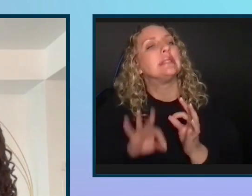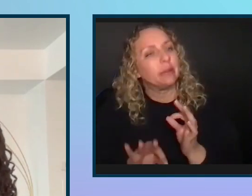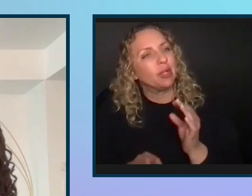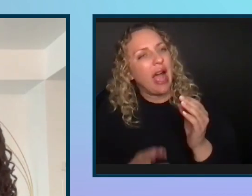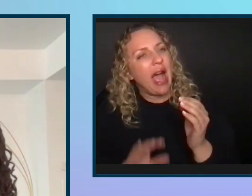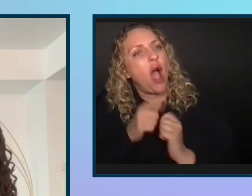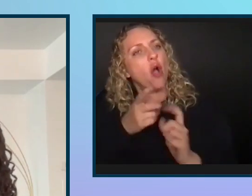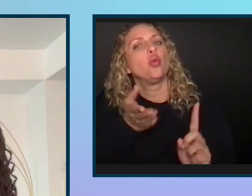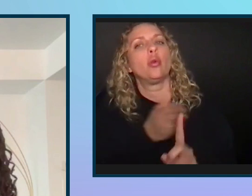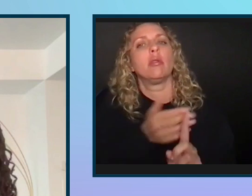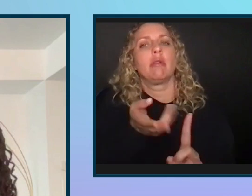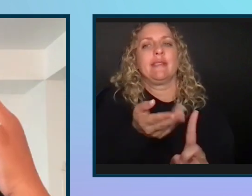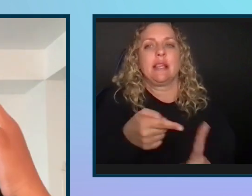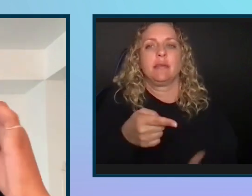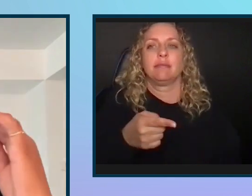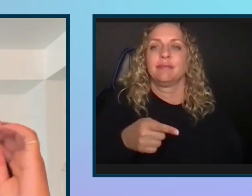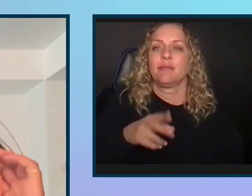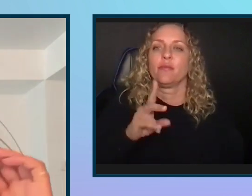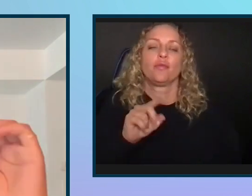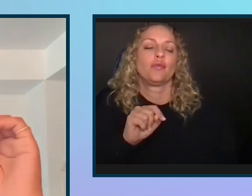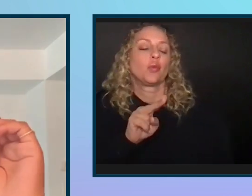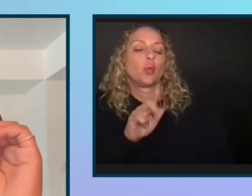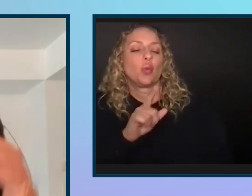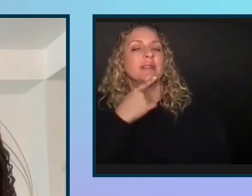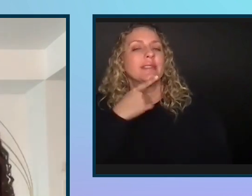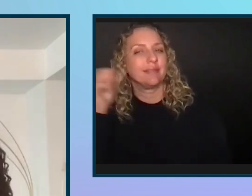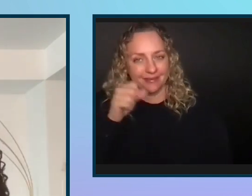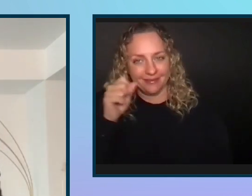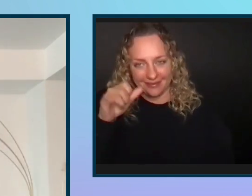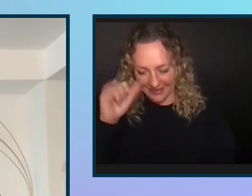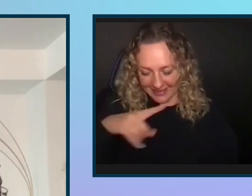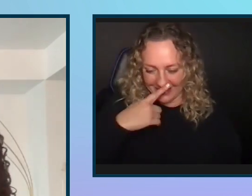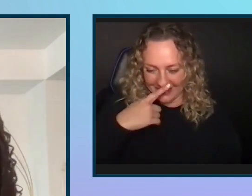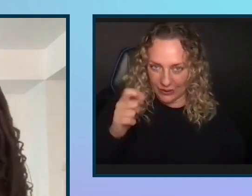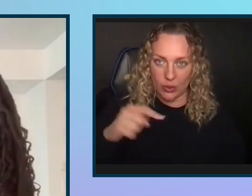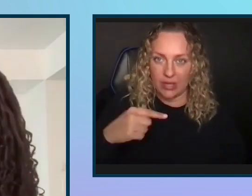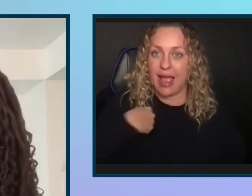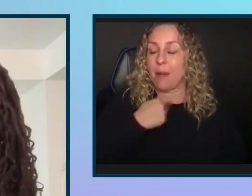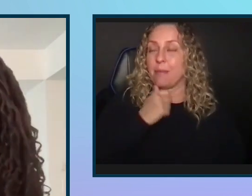Yeah, that's actually a really interesting question. I am no lawyer, so I can't like definitively